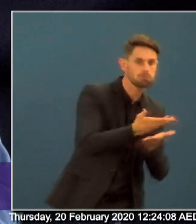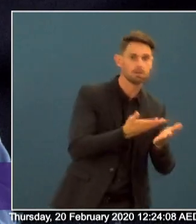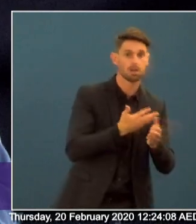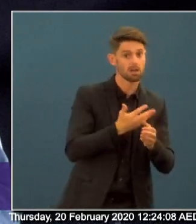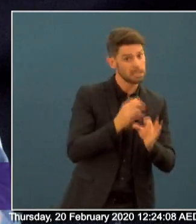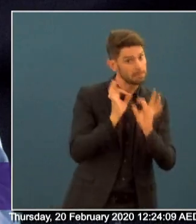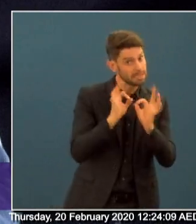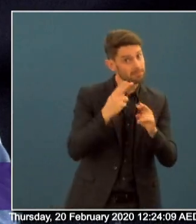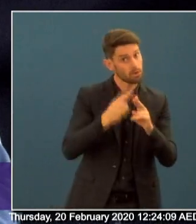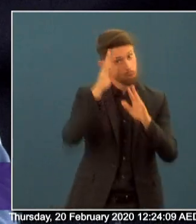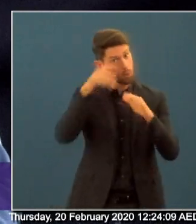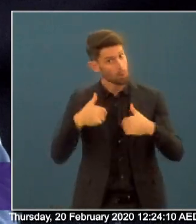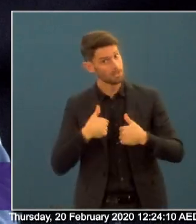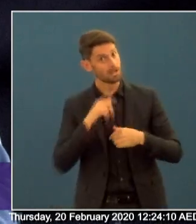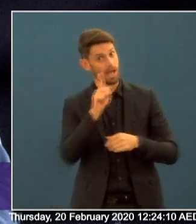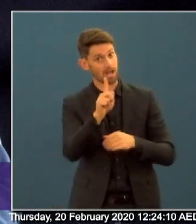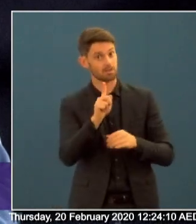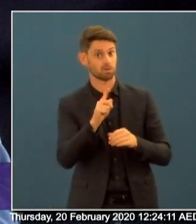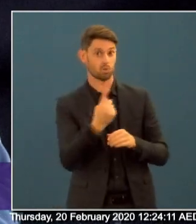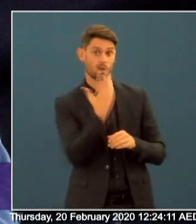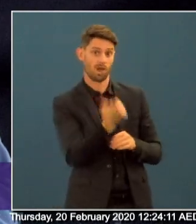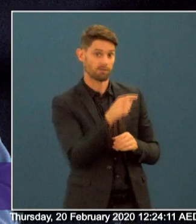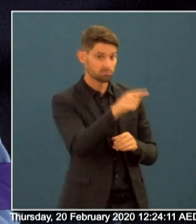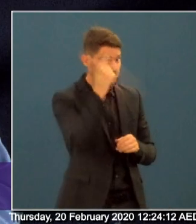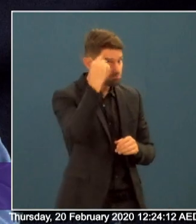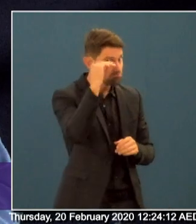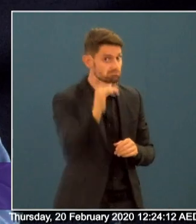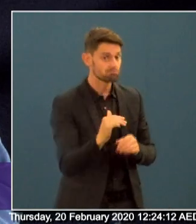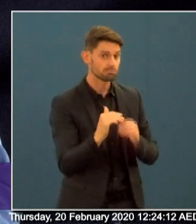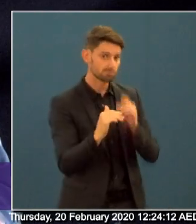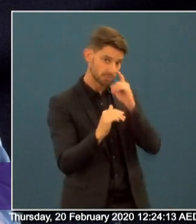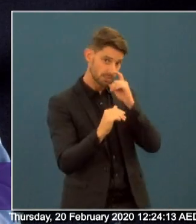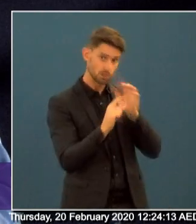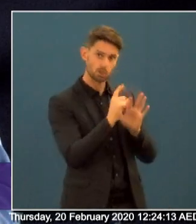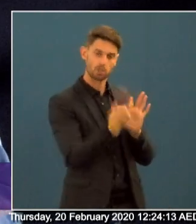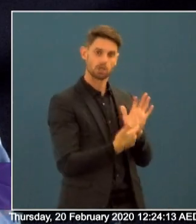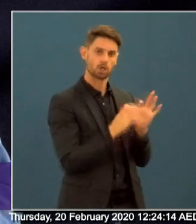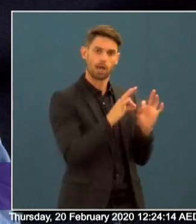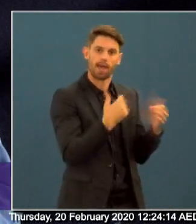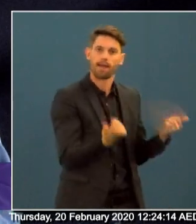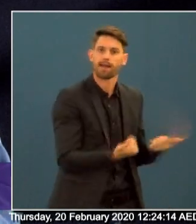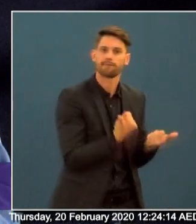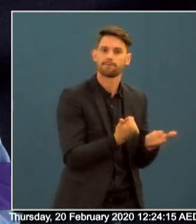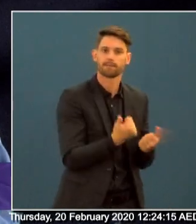with autism and people with intellectual disability. We saw lower rates of prescribing of preventative health medicines,